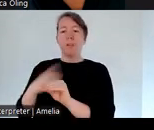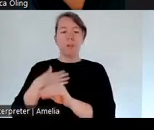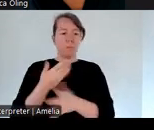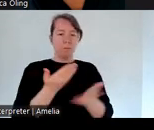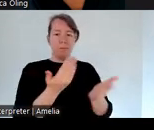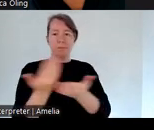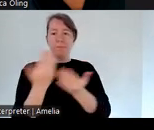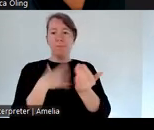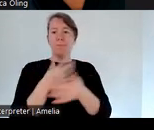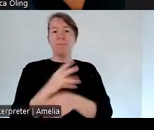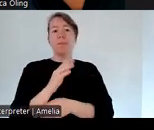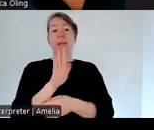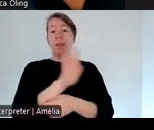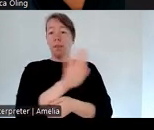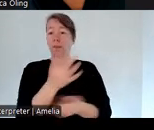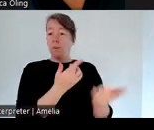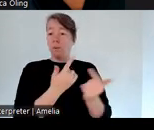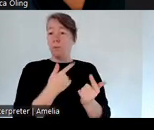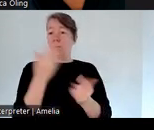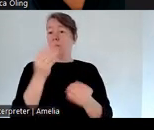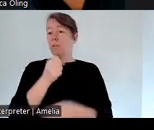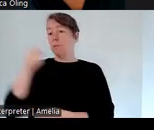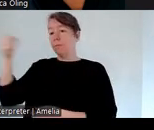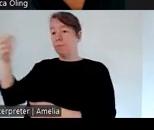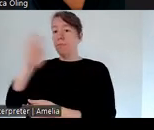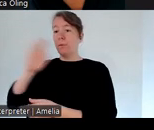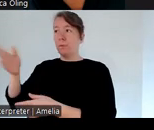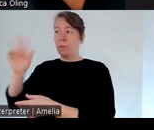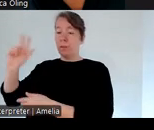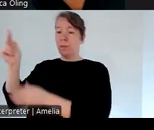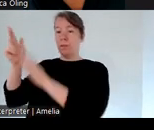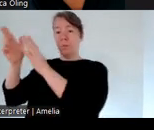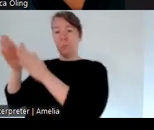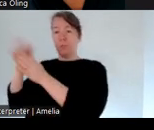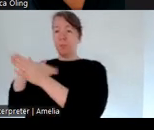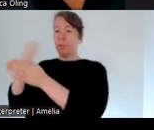and to other professional development resources on their website available to everyone.